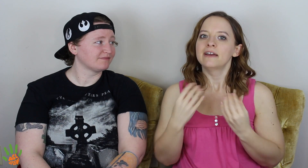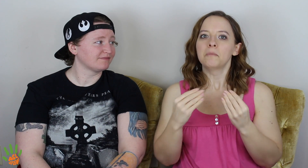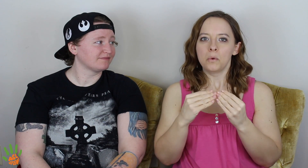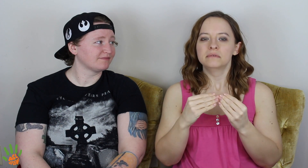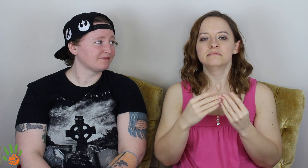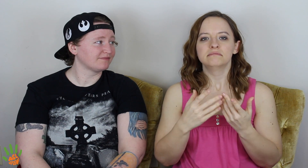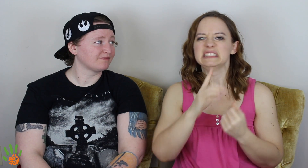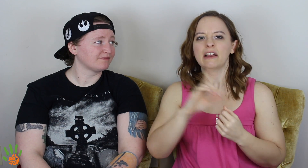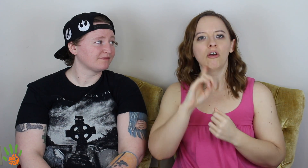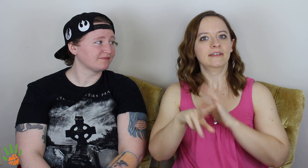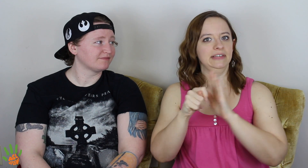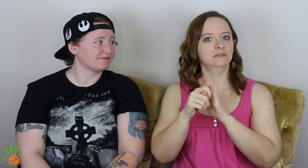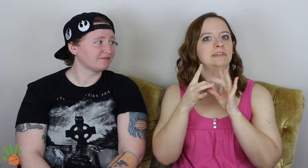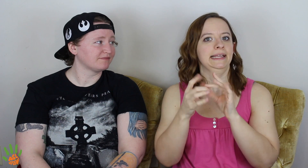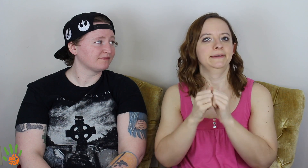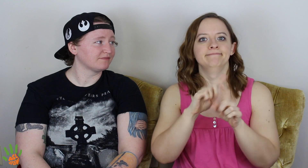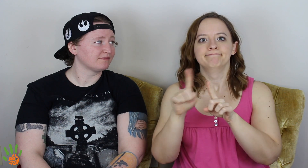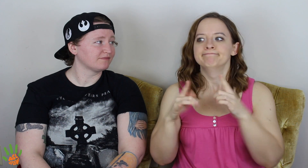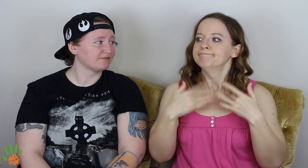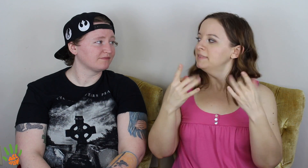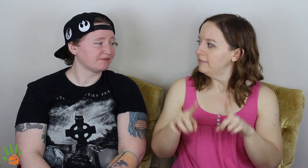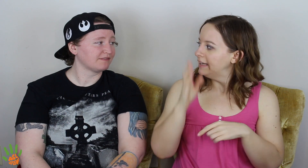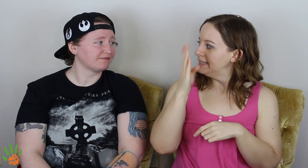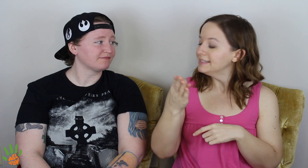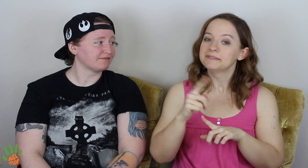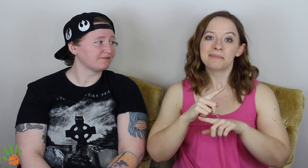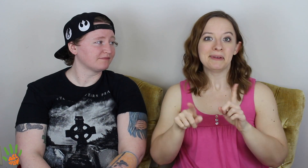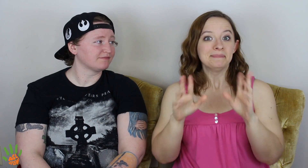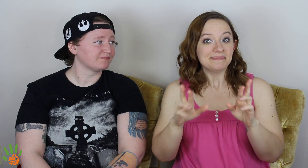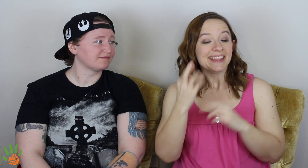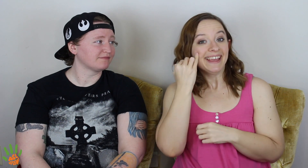We'll definitely have more single videos related to different historical events in the future.